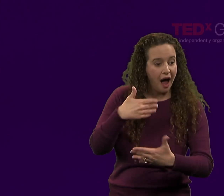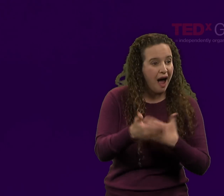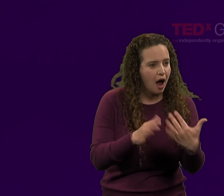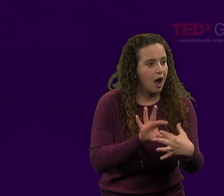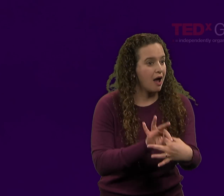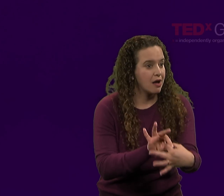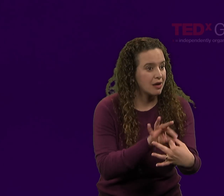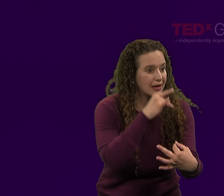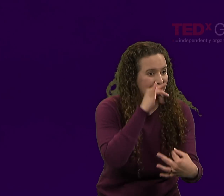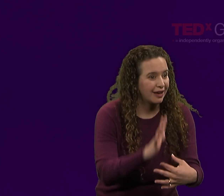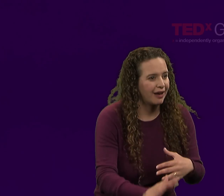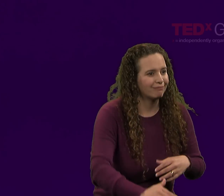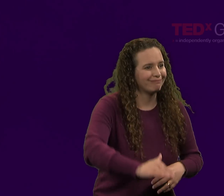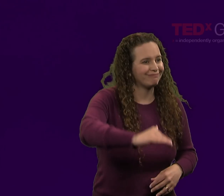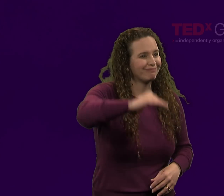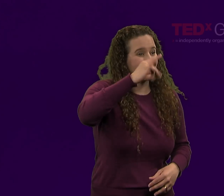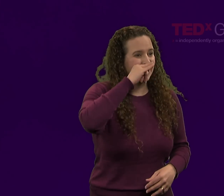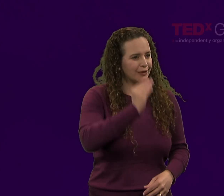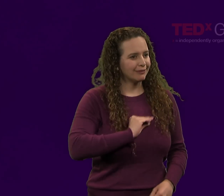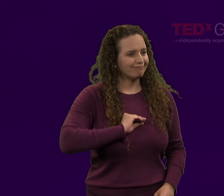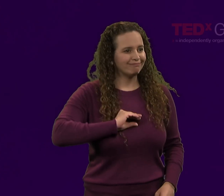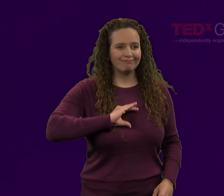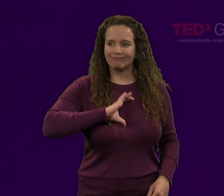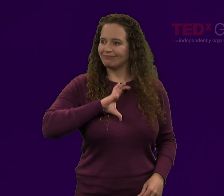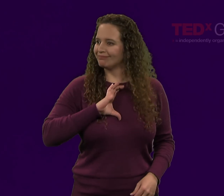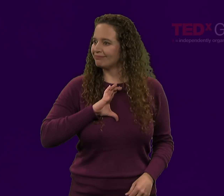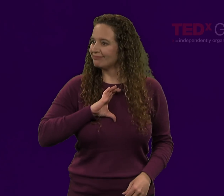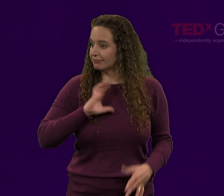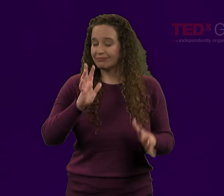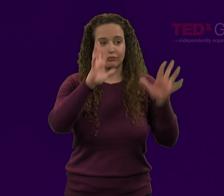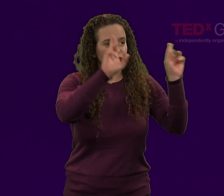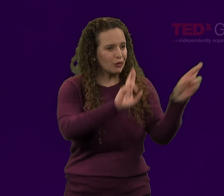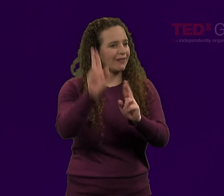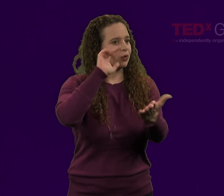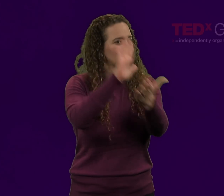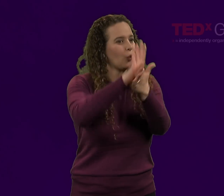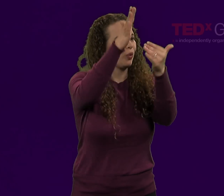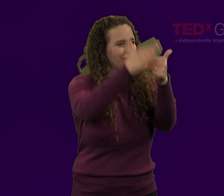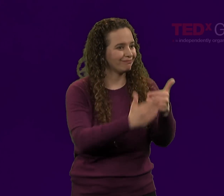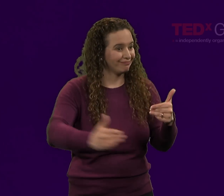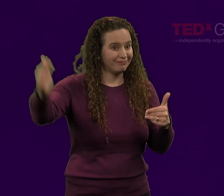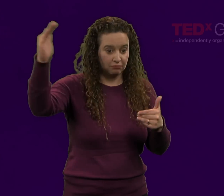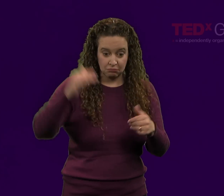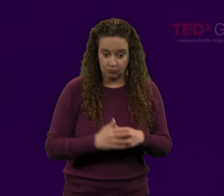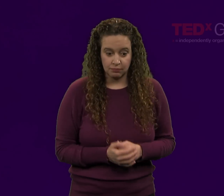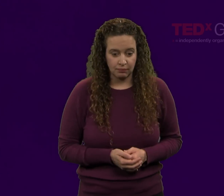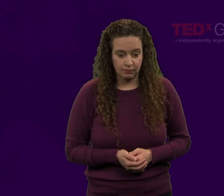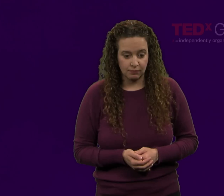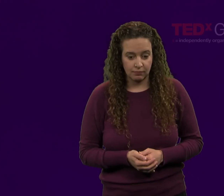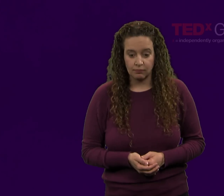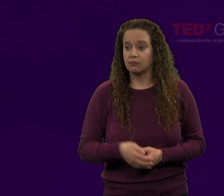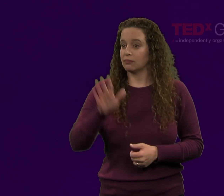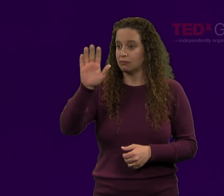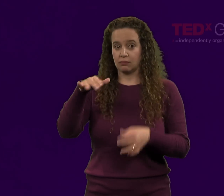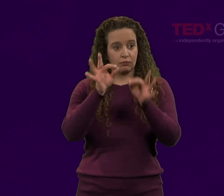to be much more attuned and more capable of having success later on in life, having that early foundation well-formed.